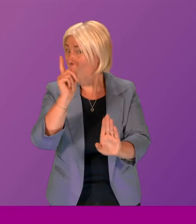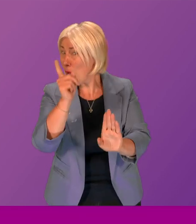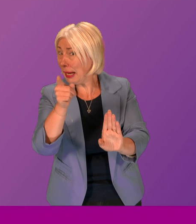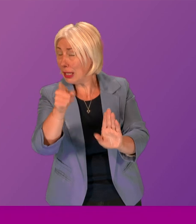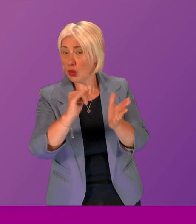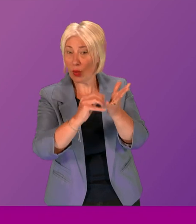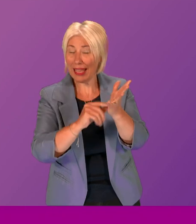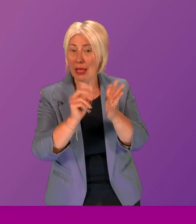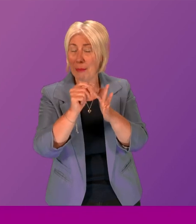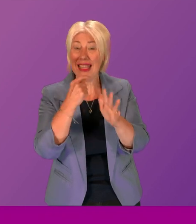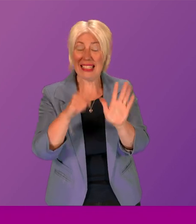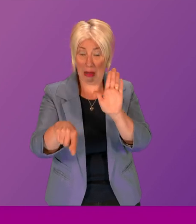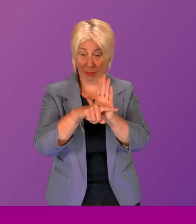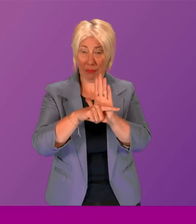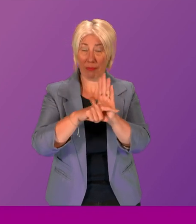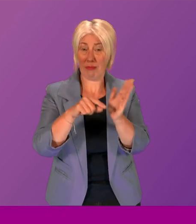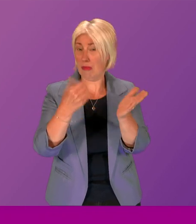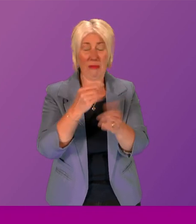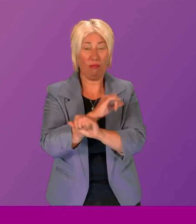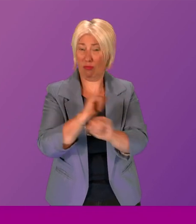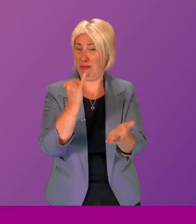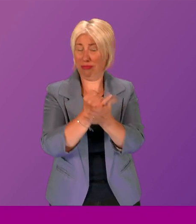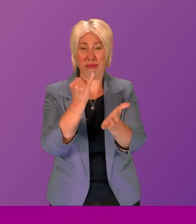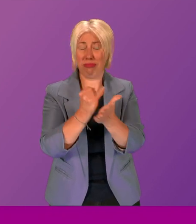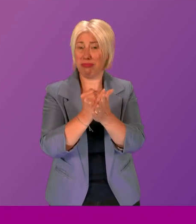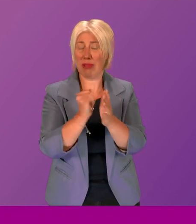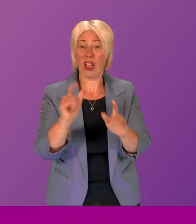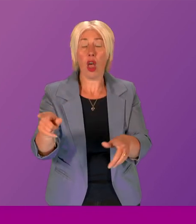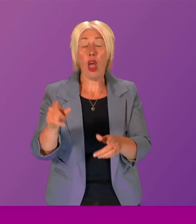that the act is flawed. It is not going to do what MSPs who supported